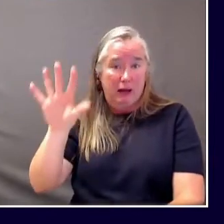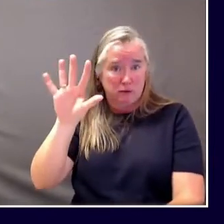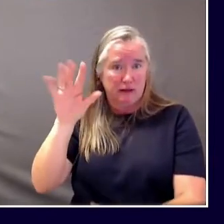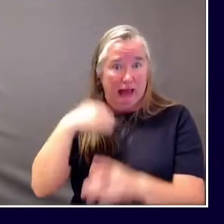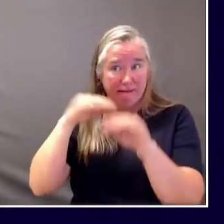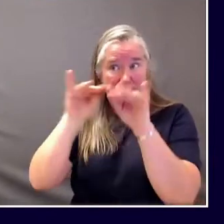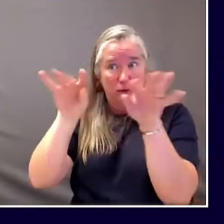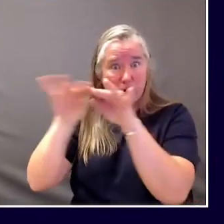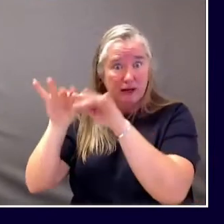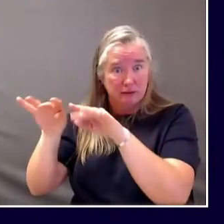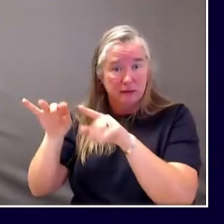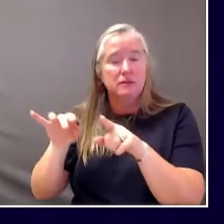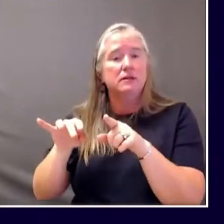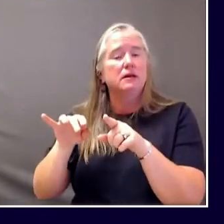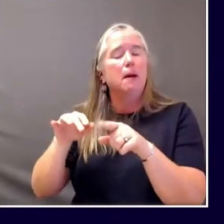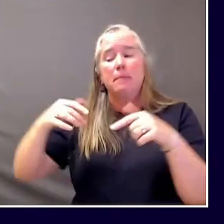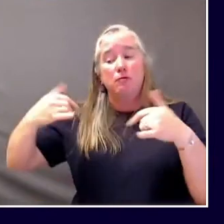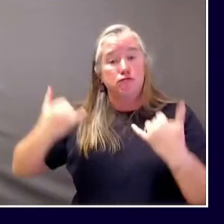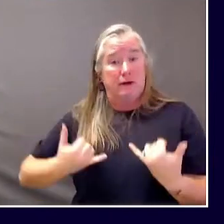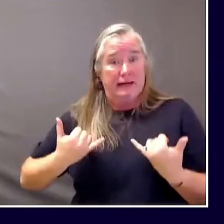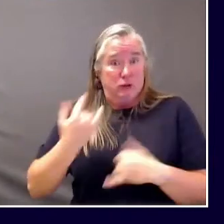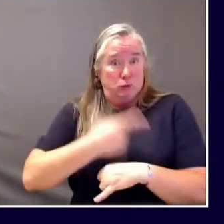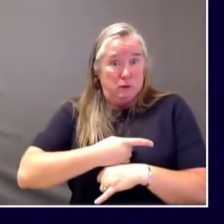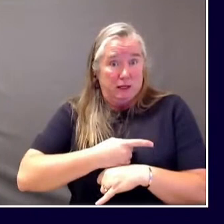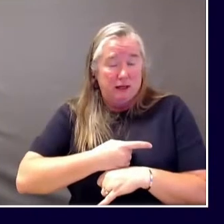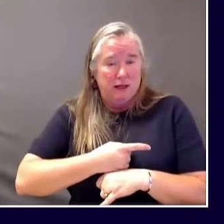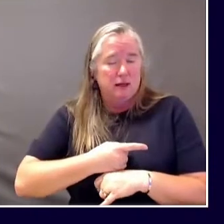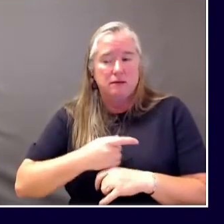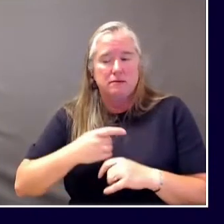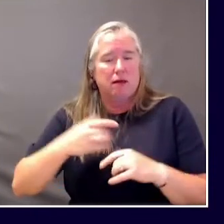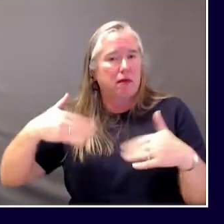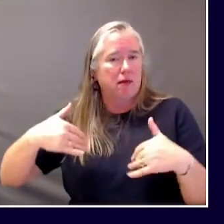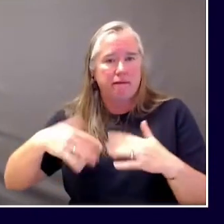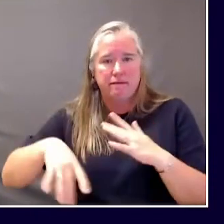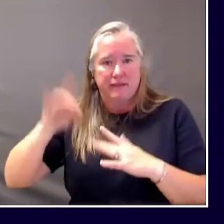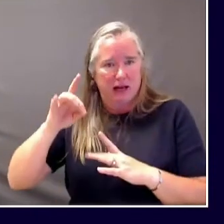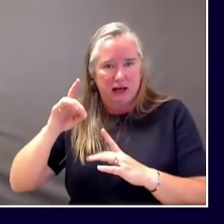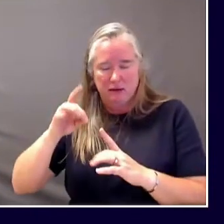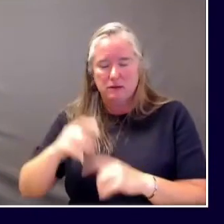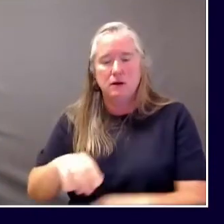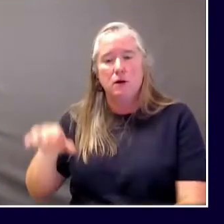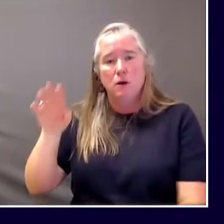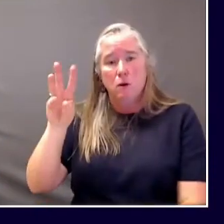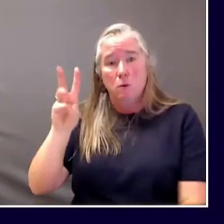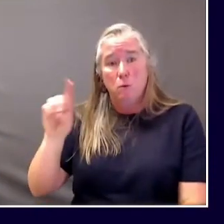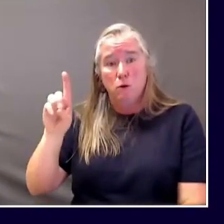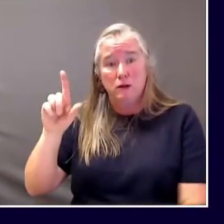we have not found it direct link